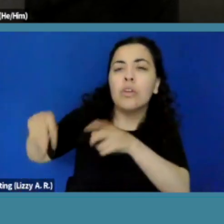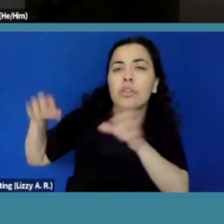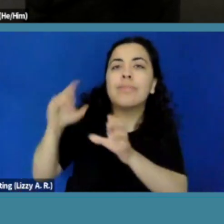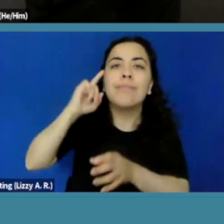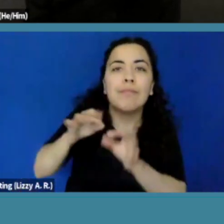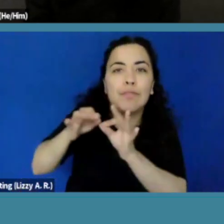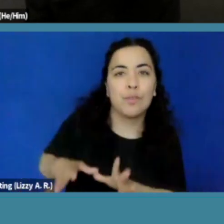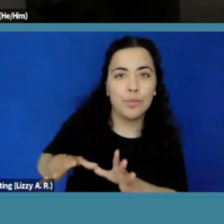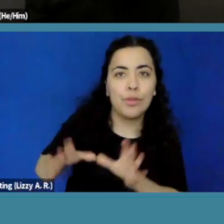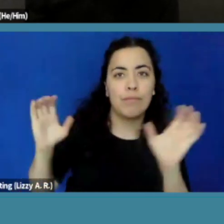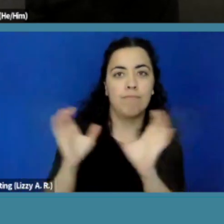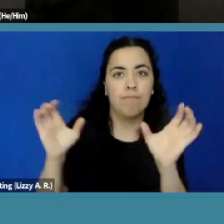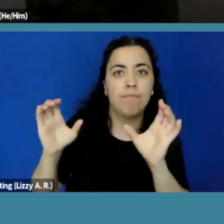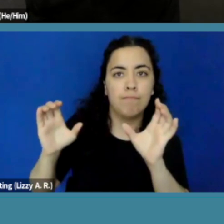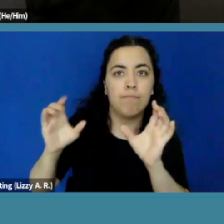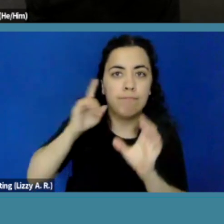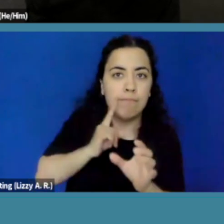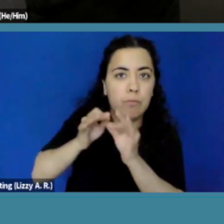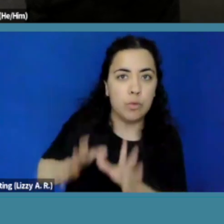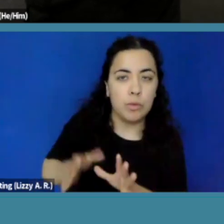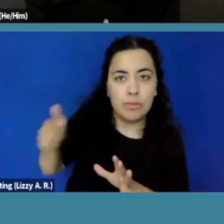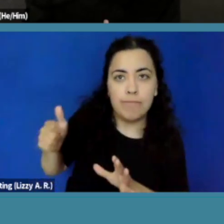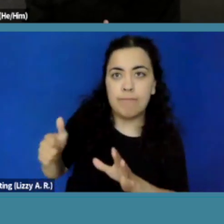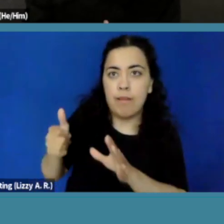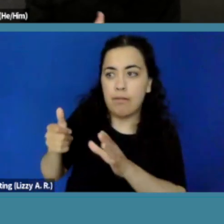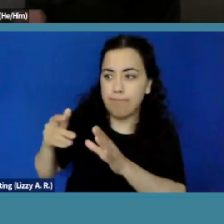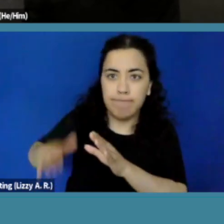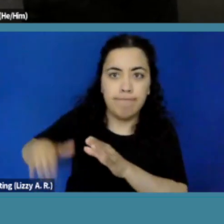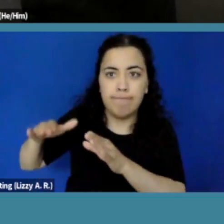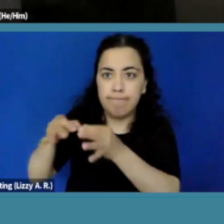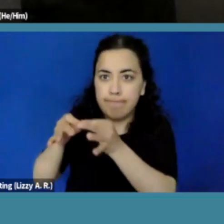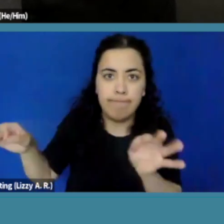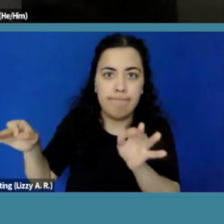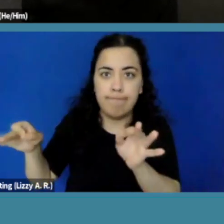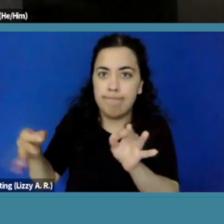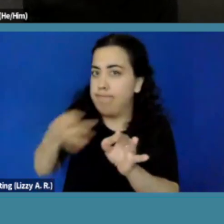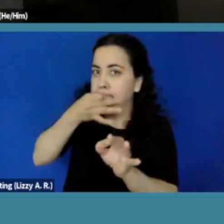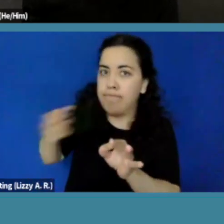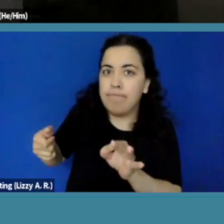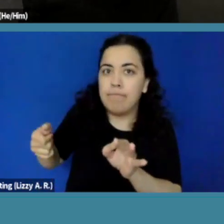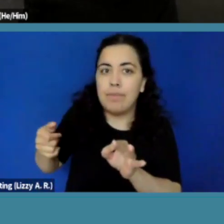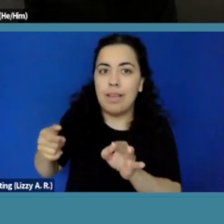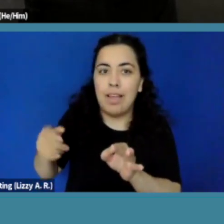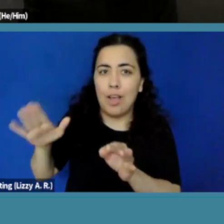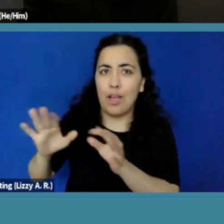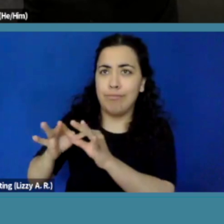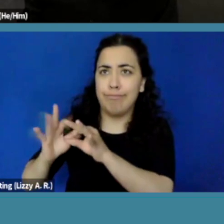You have someone who is a native user of the language who can interpret circles around someone like me, who I've done it my whole life.